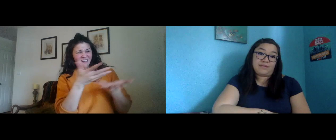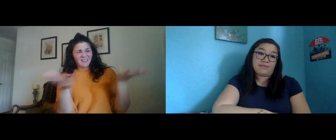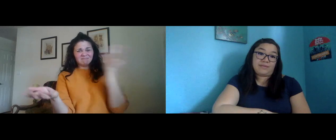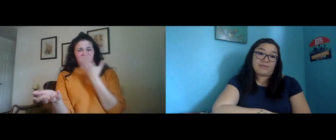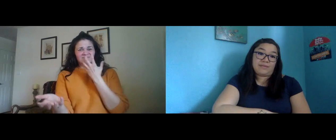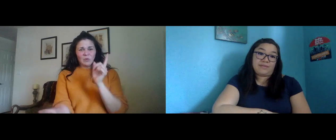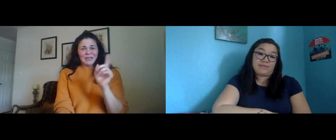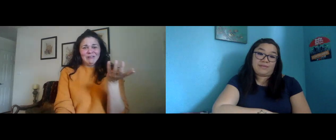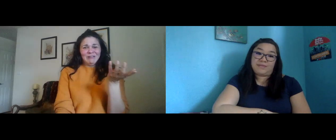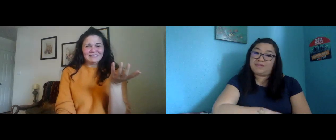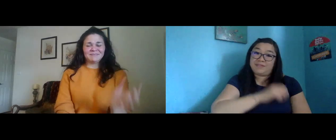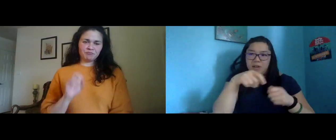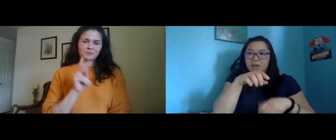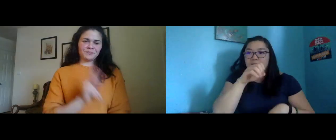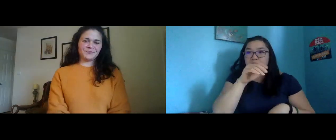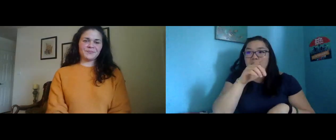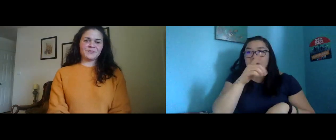of who exist and their rich contributions to the community.